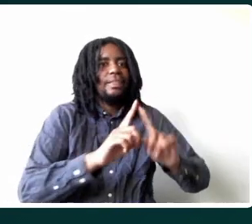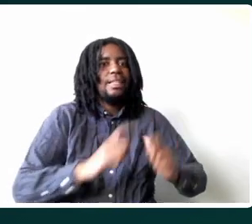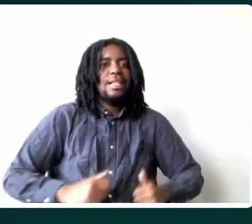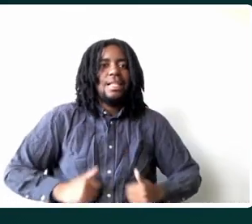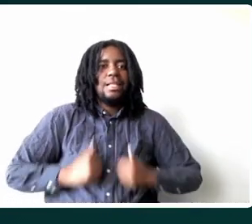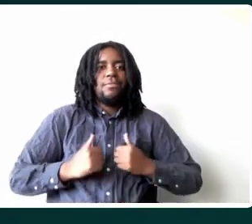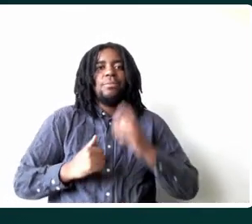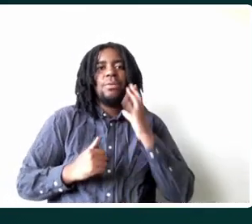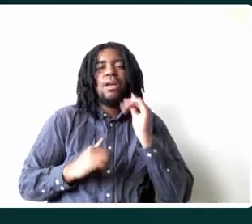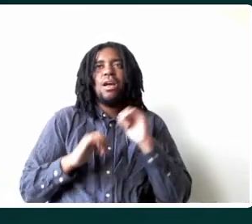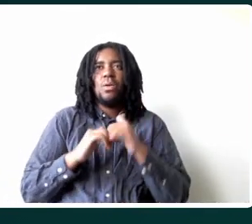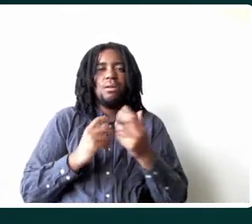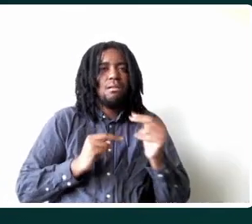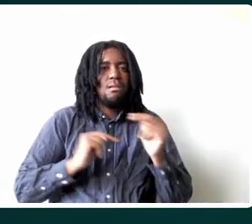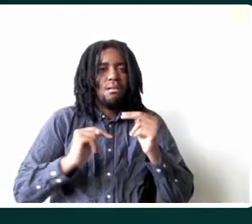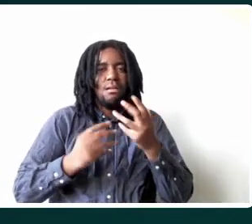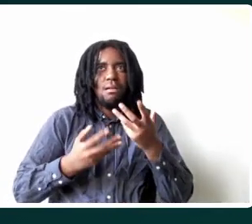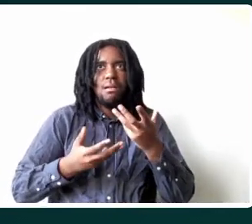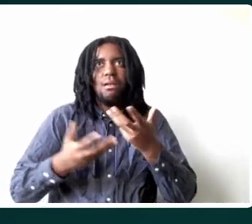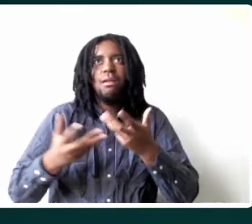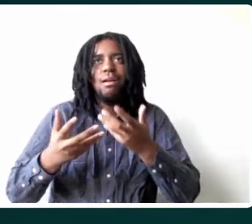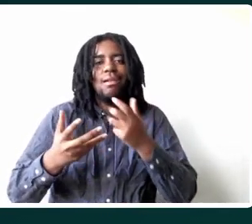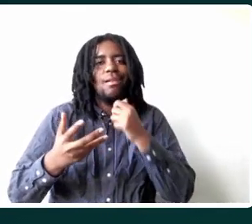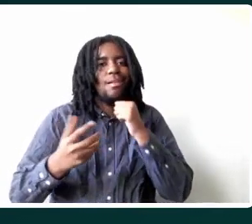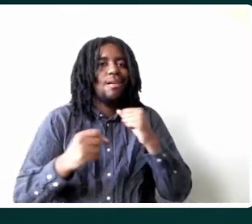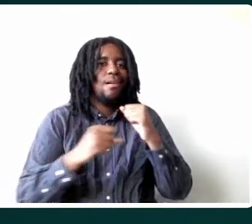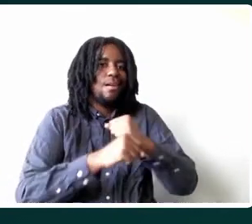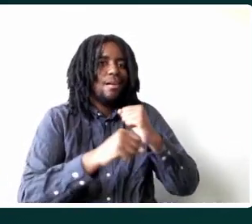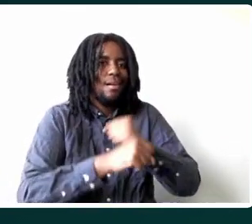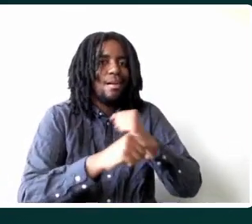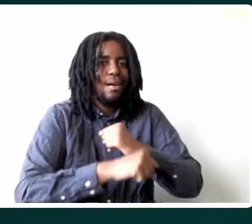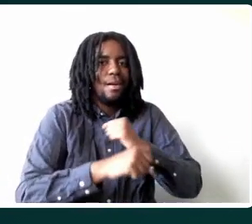instead of battling," right? And I'm not -- we don't claim in the project to immediately,